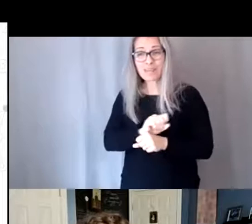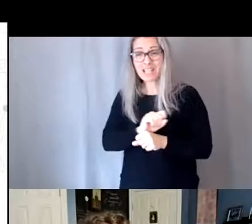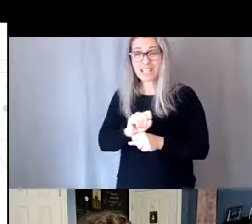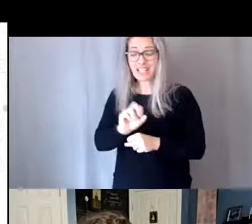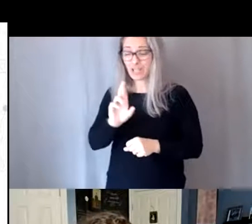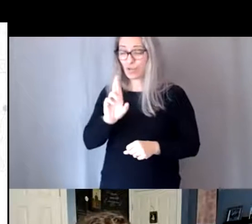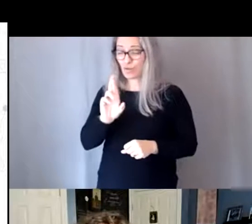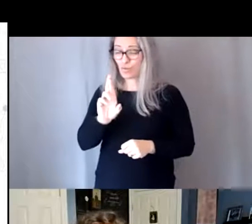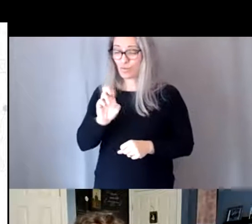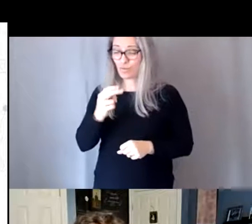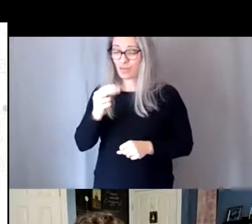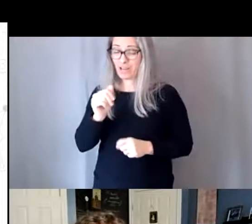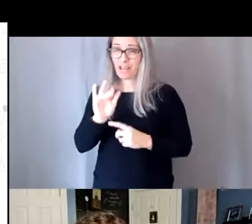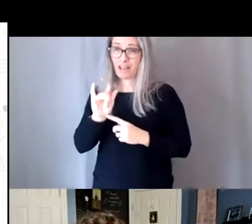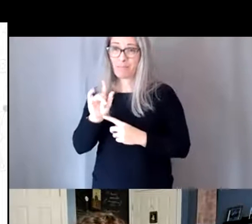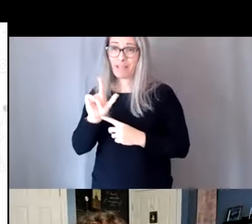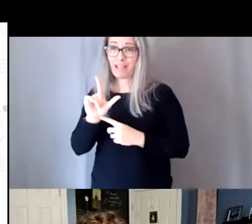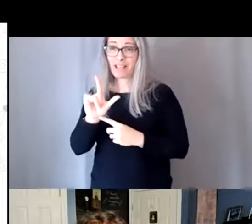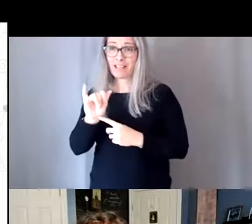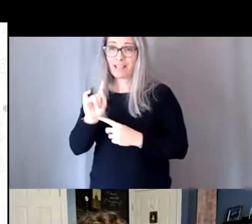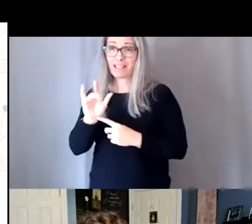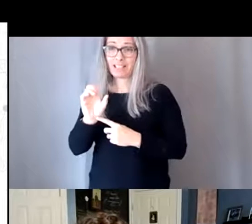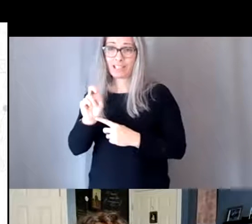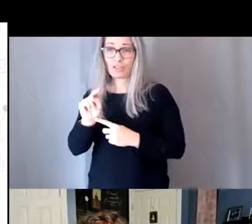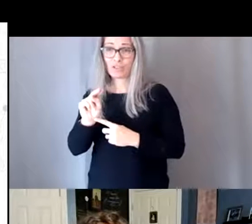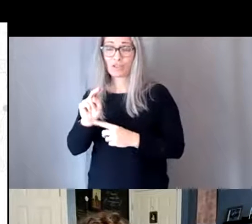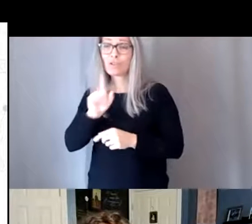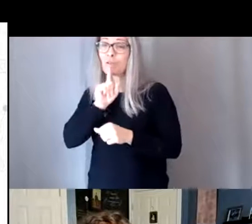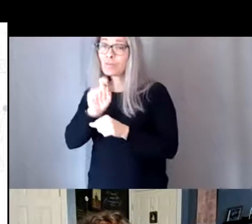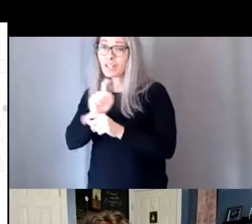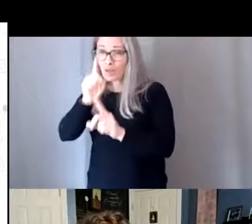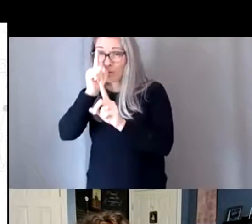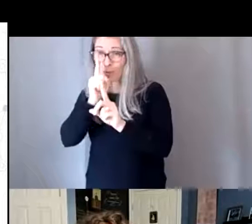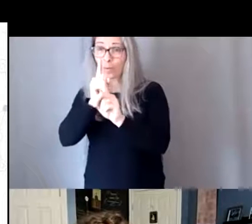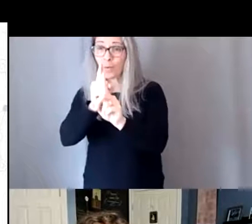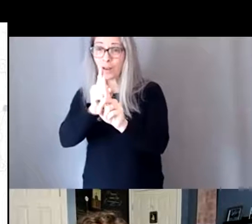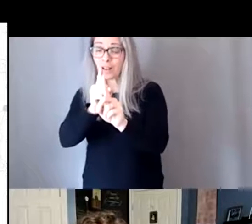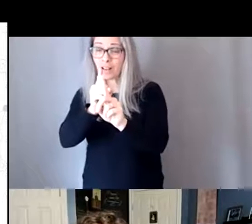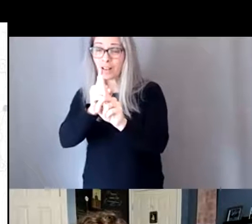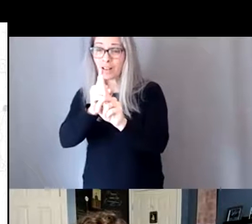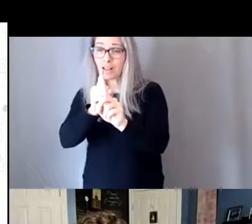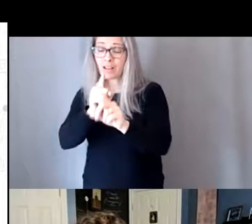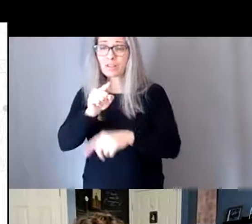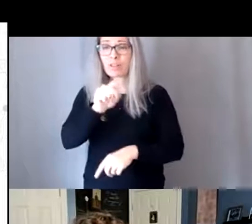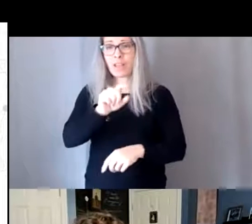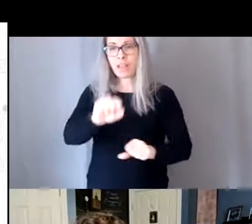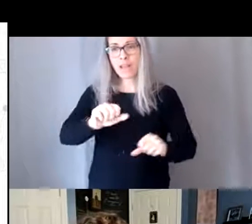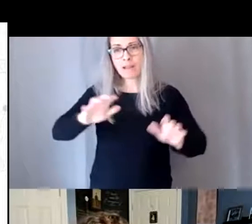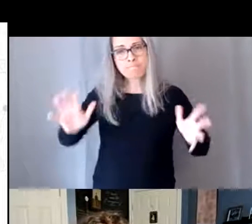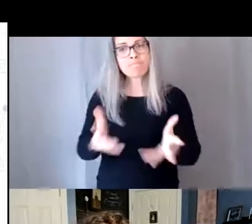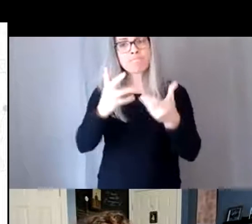oriented to achieving or restoring productive neoliberal citizens so in